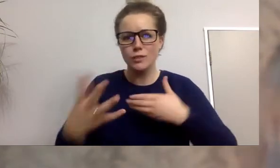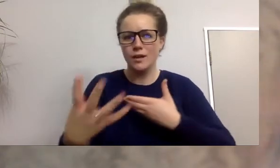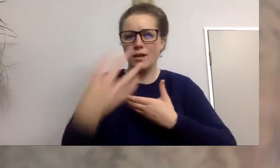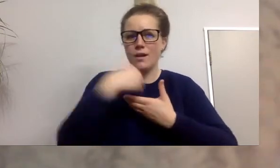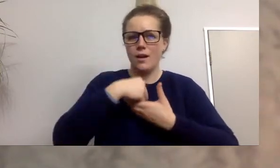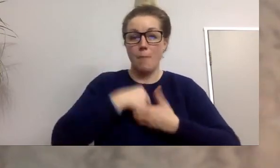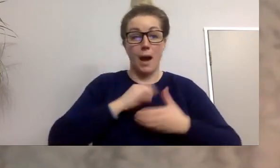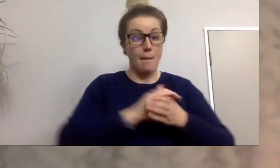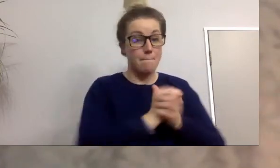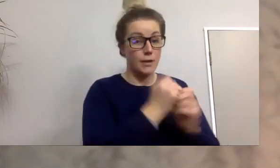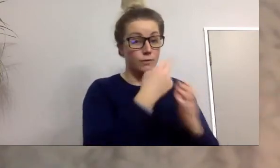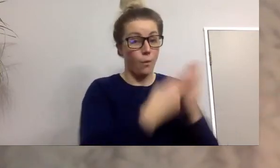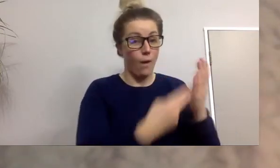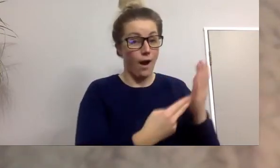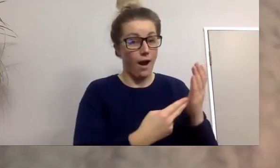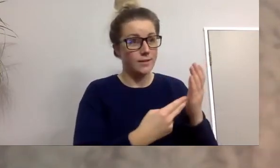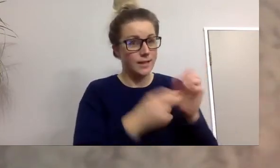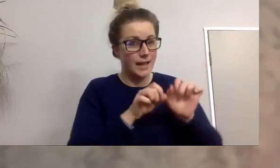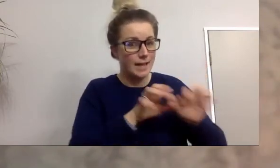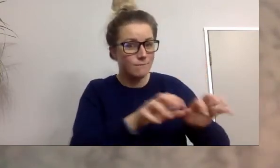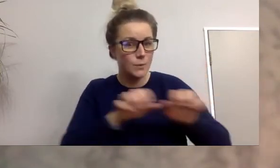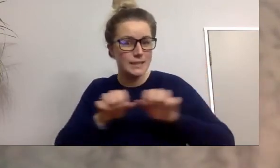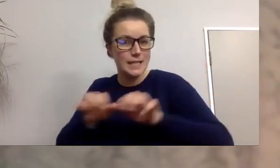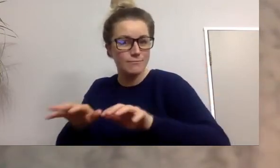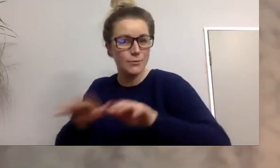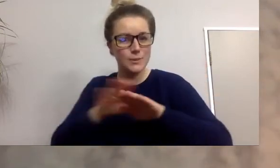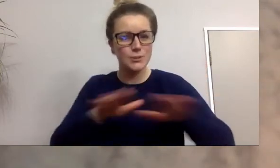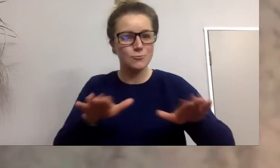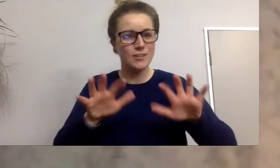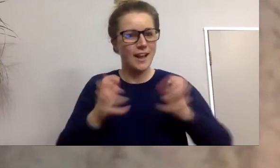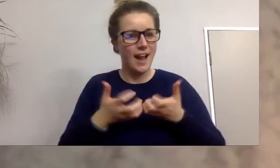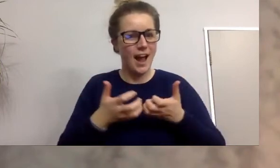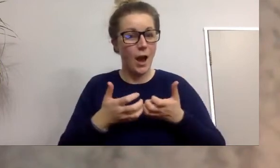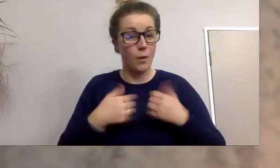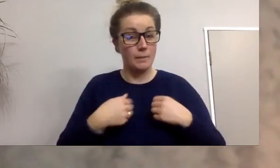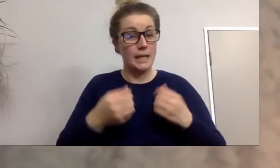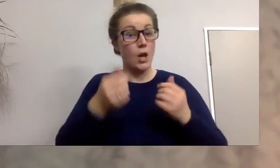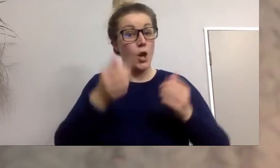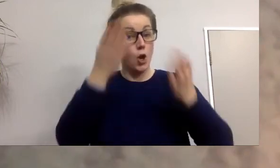arts - I'm a trained violinist, when I was a kid I used to draw the time, I